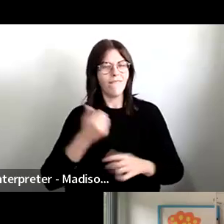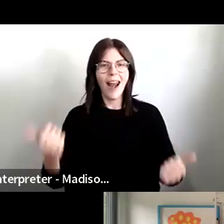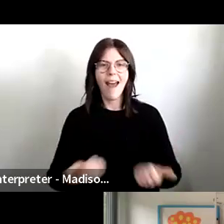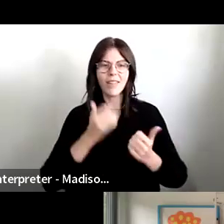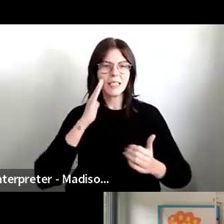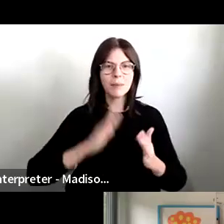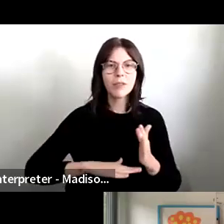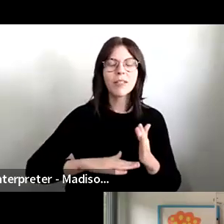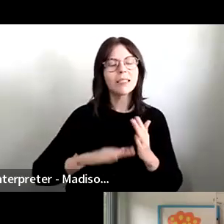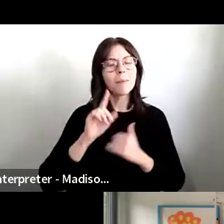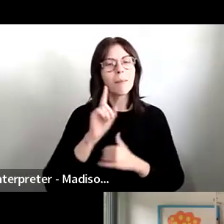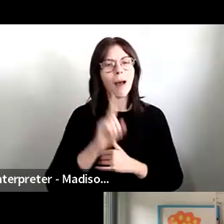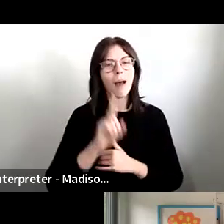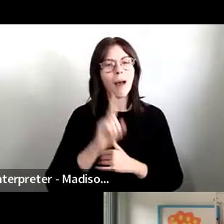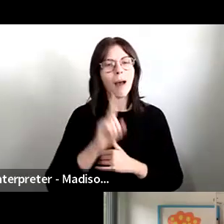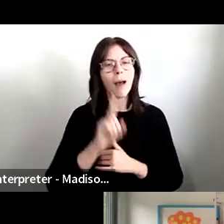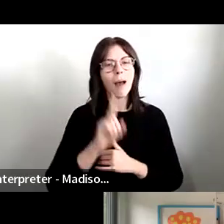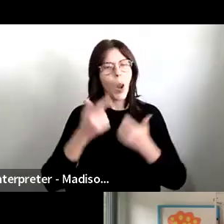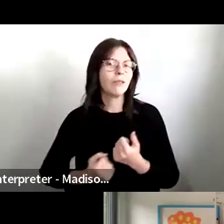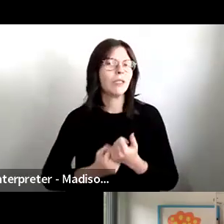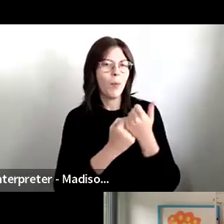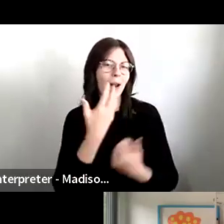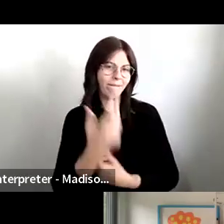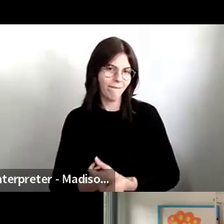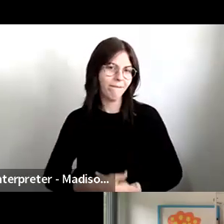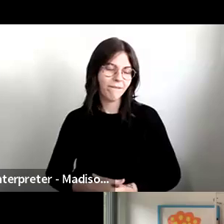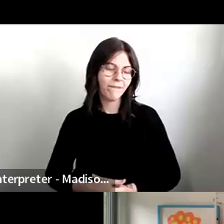it's a really well supported one. >> And anything could come in those